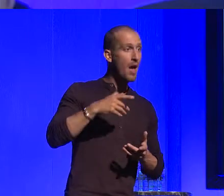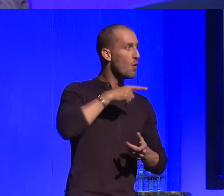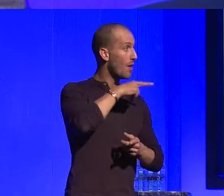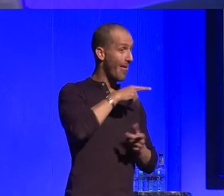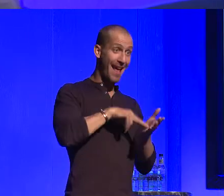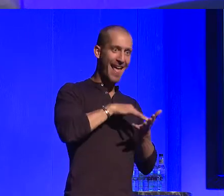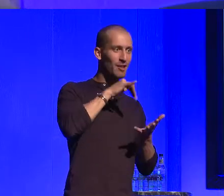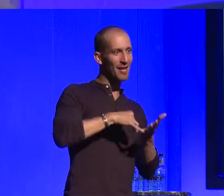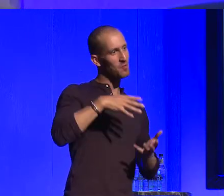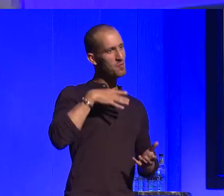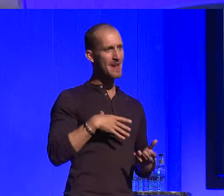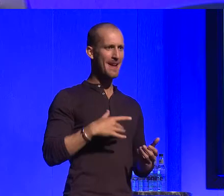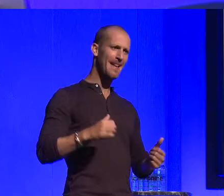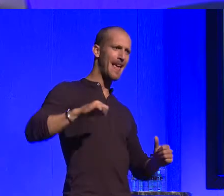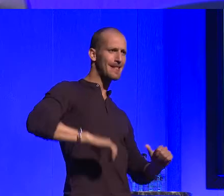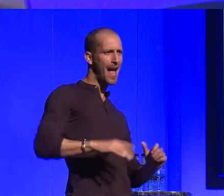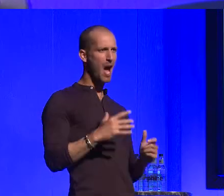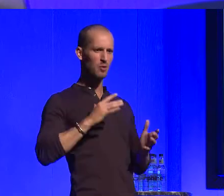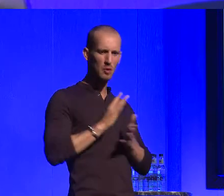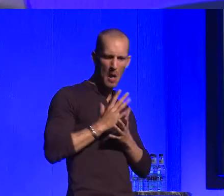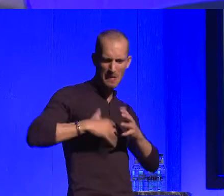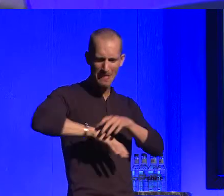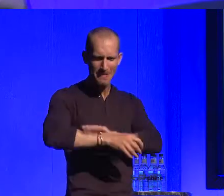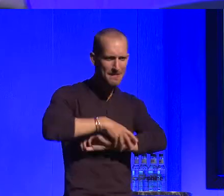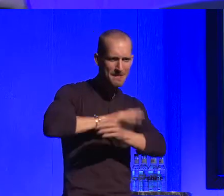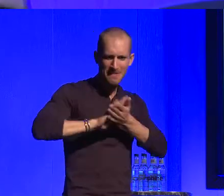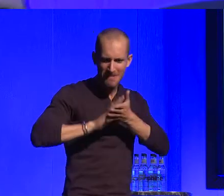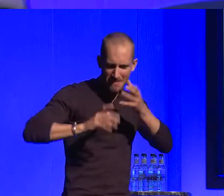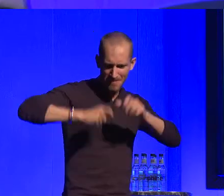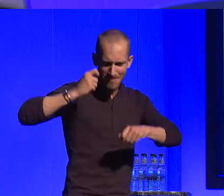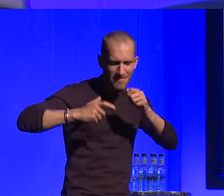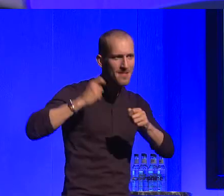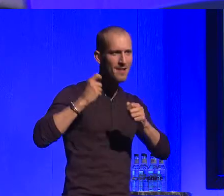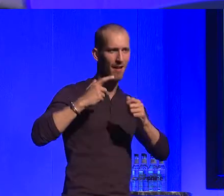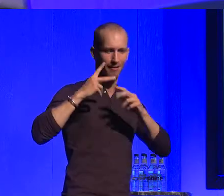However, that is also with the people too -- the people who offer up the information